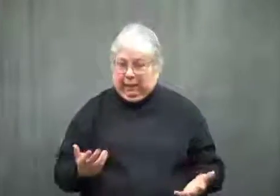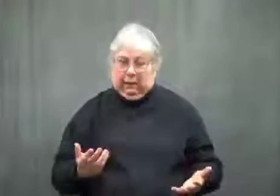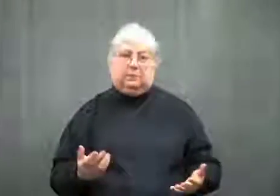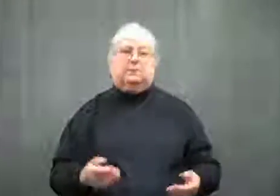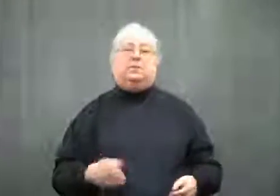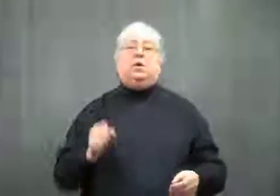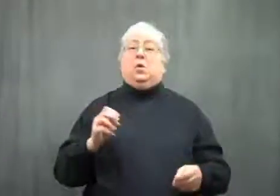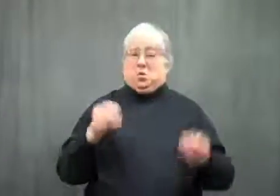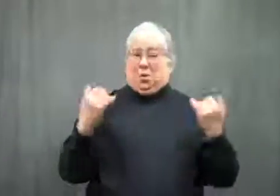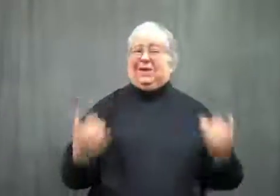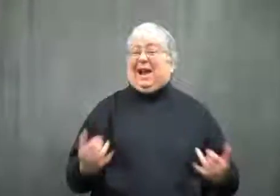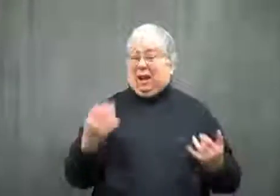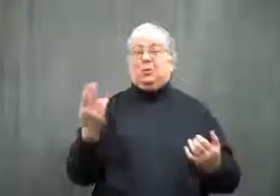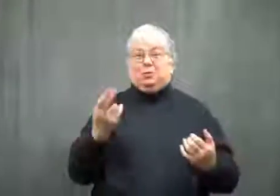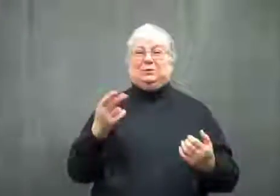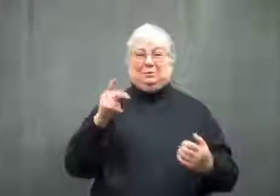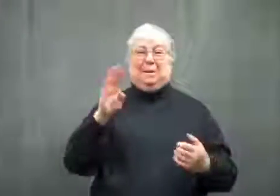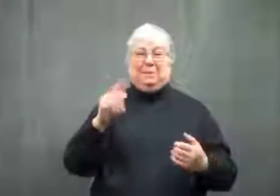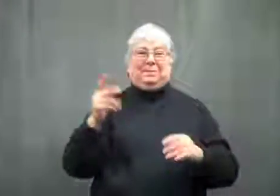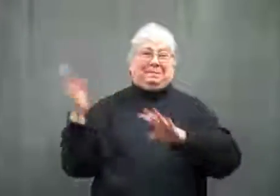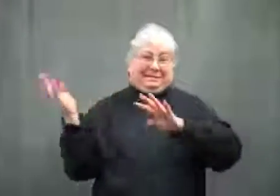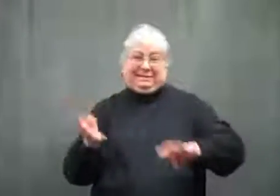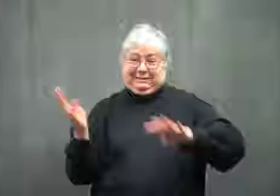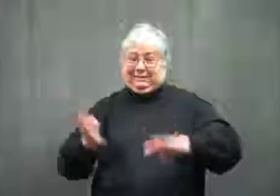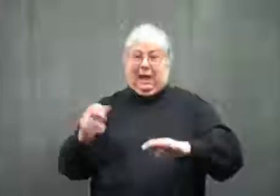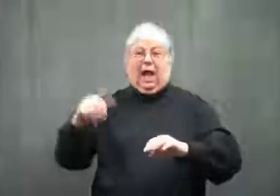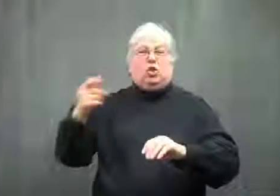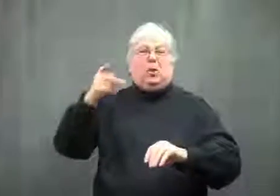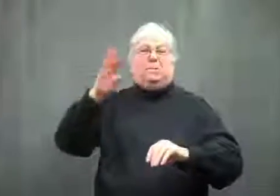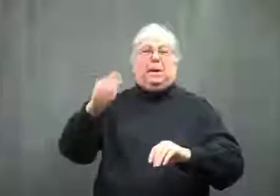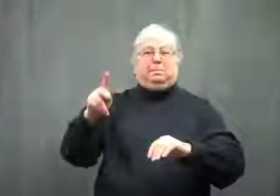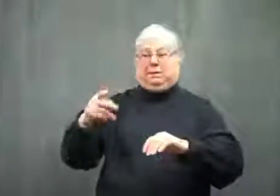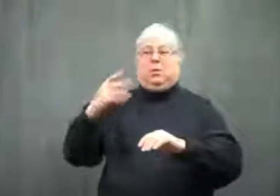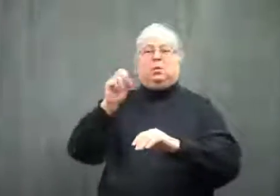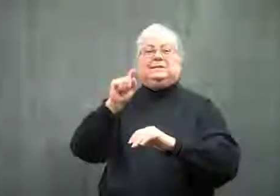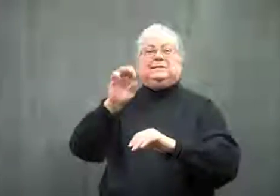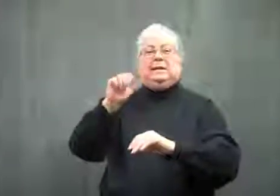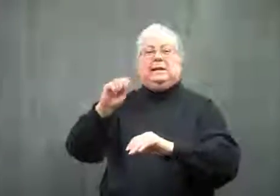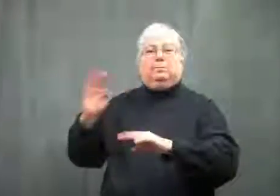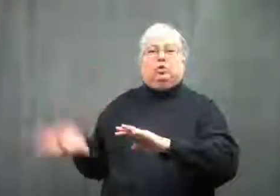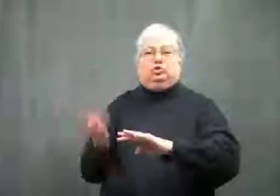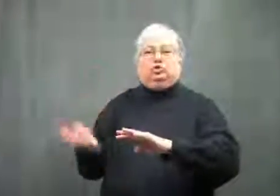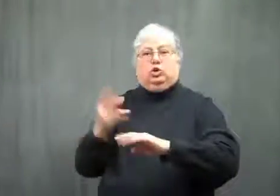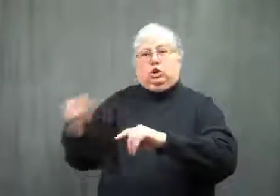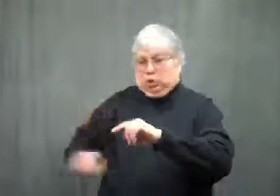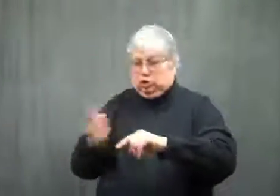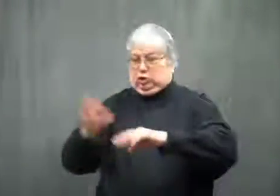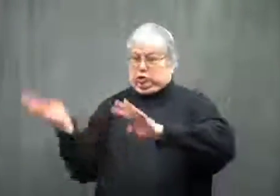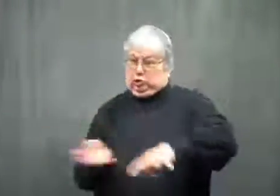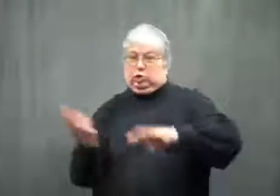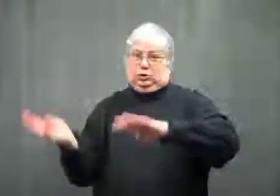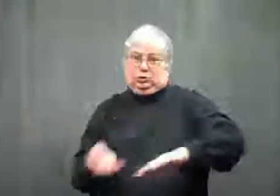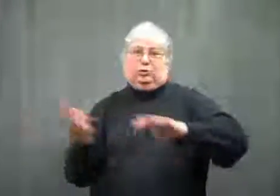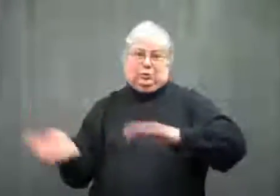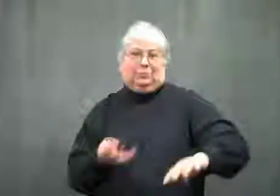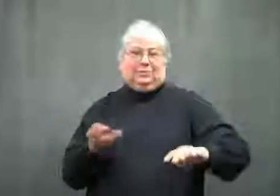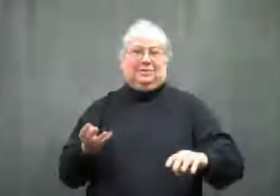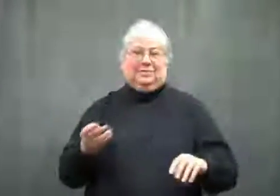Now they are using a steam driven pump to run coolant through.